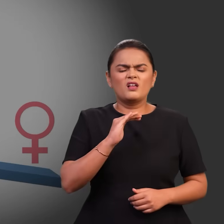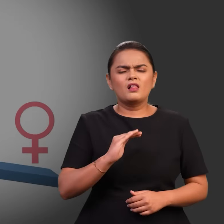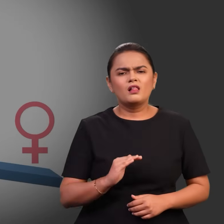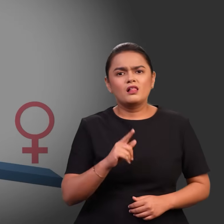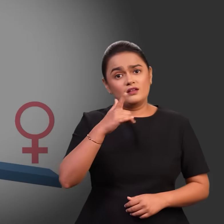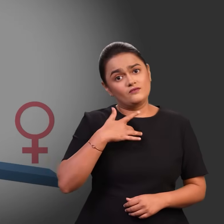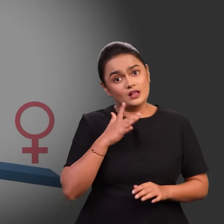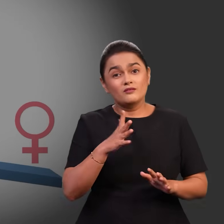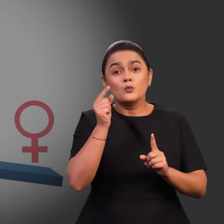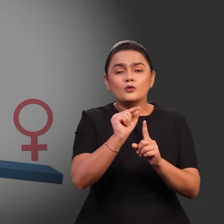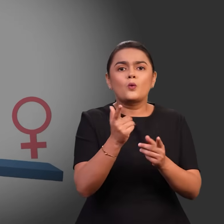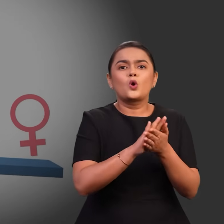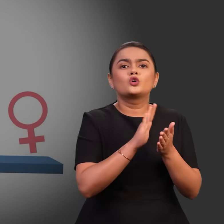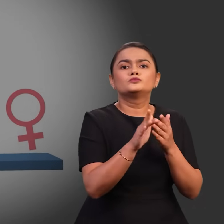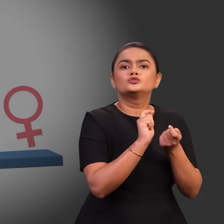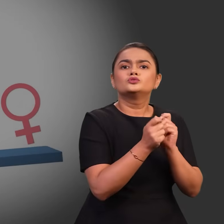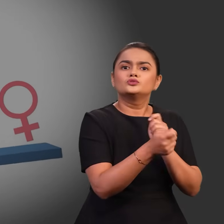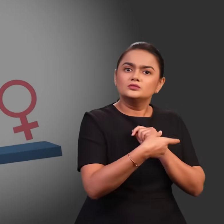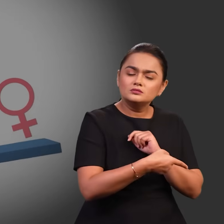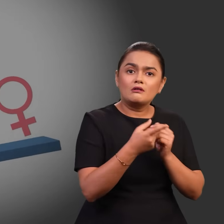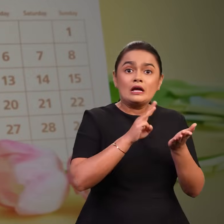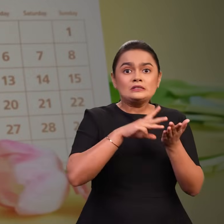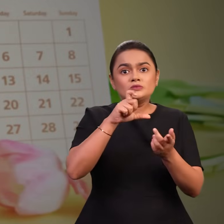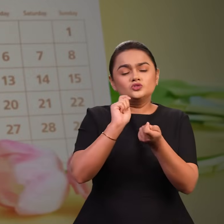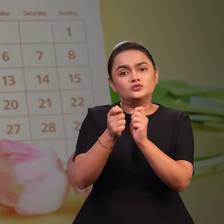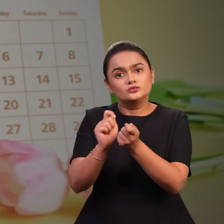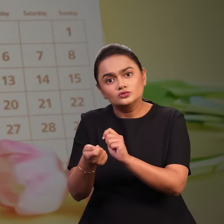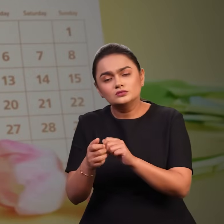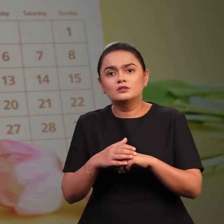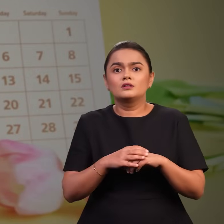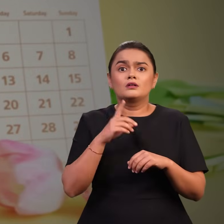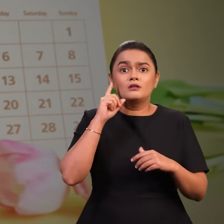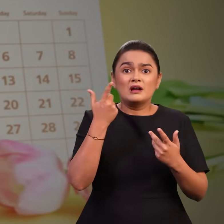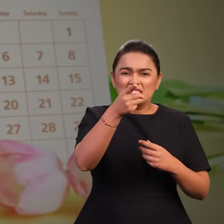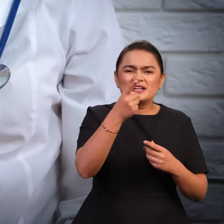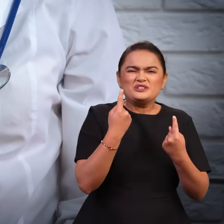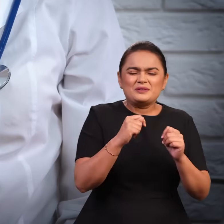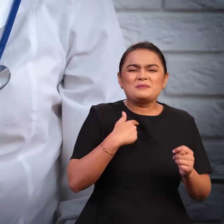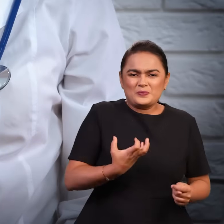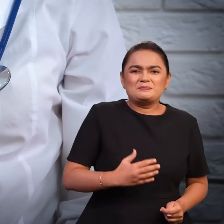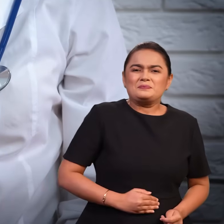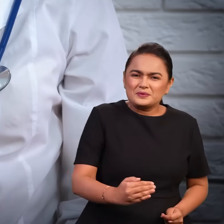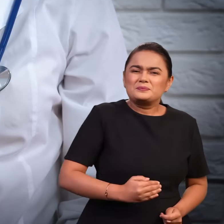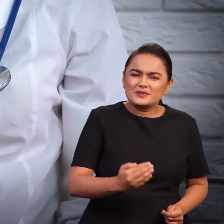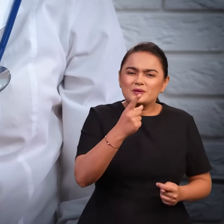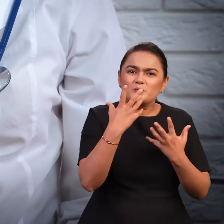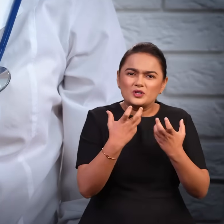Sometimes because of those hormone changes, period changes, if you are trying to get pregnant,